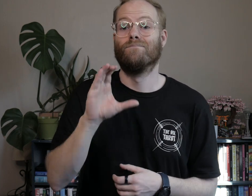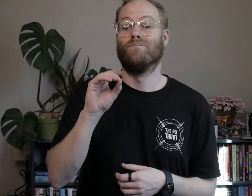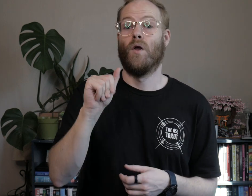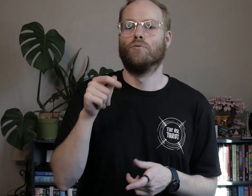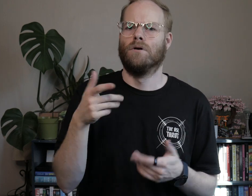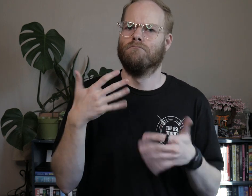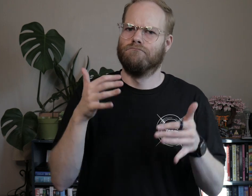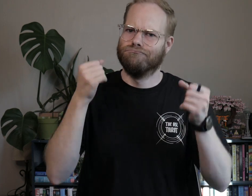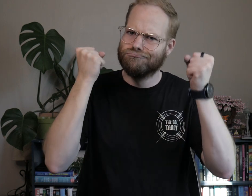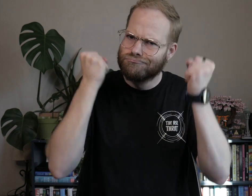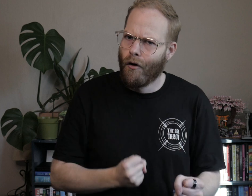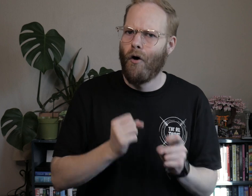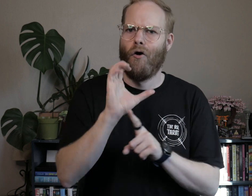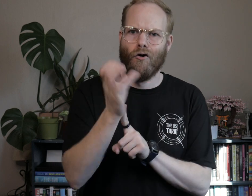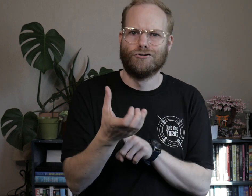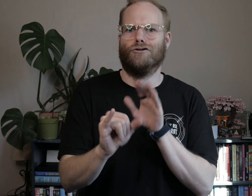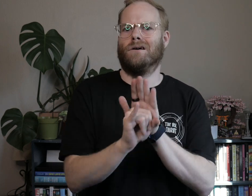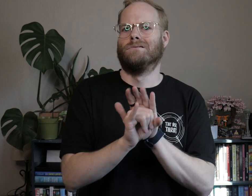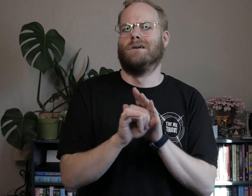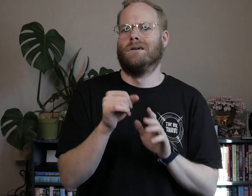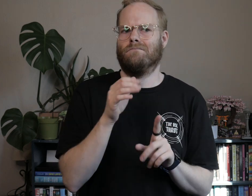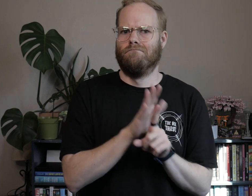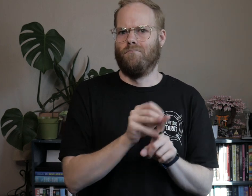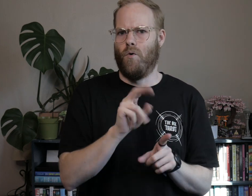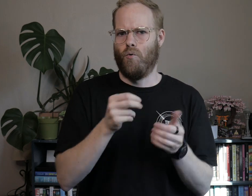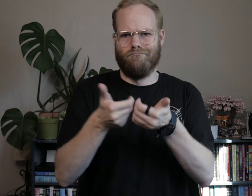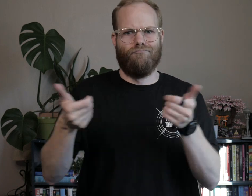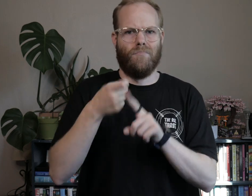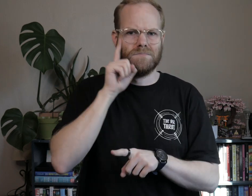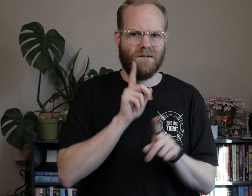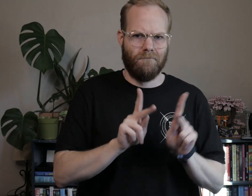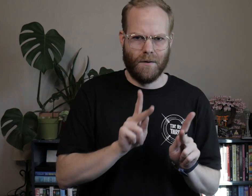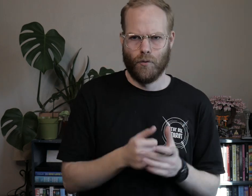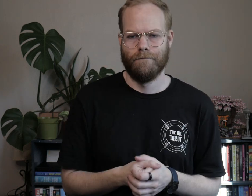CODAs have a very strong cultural identity of their own, separate from deaf people.